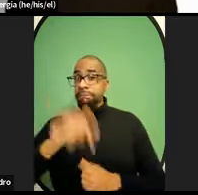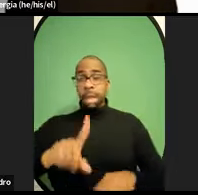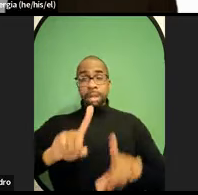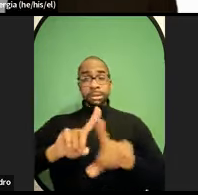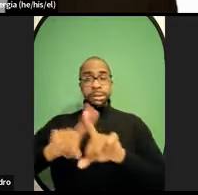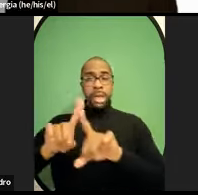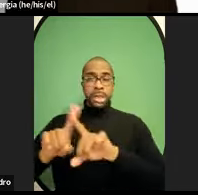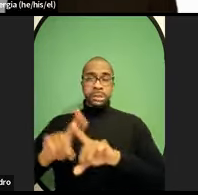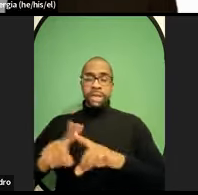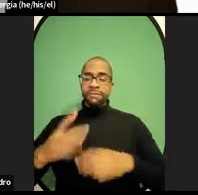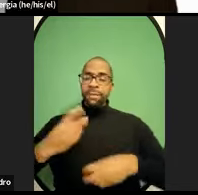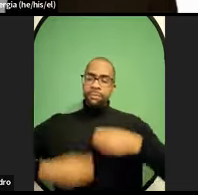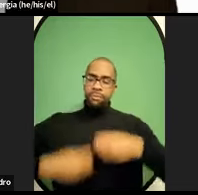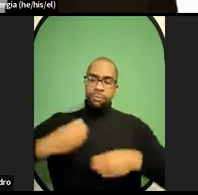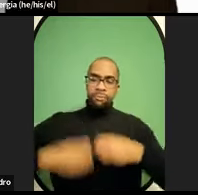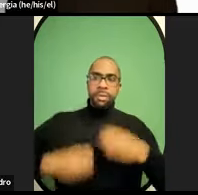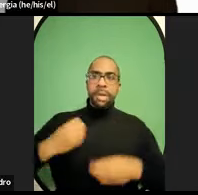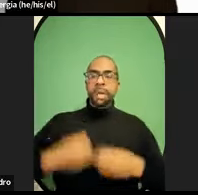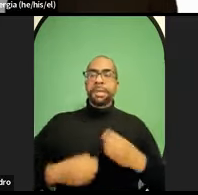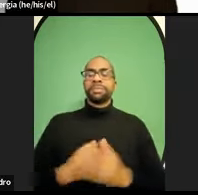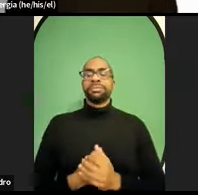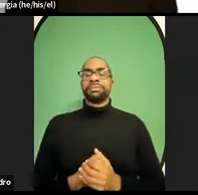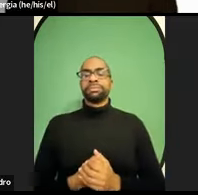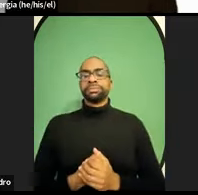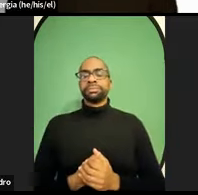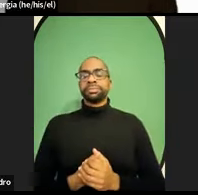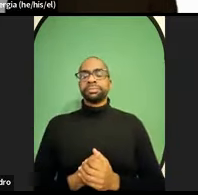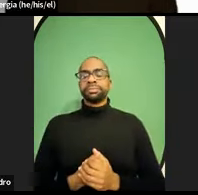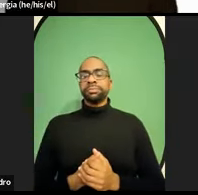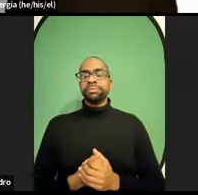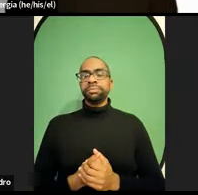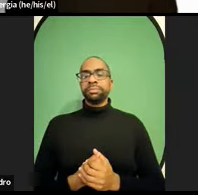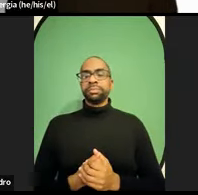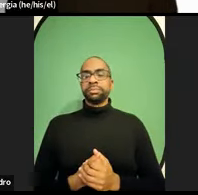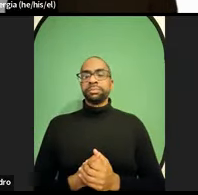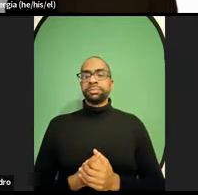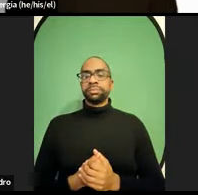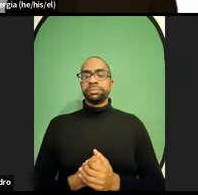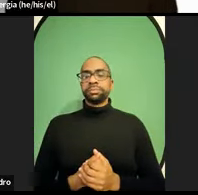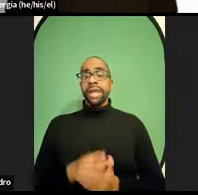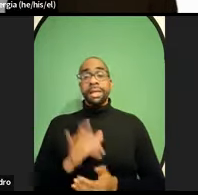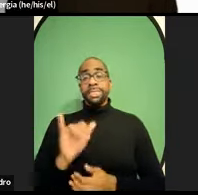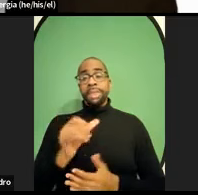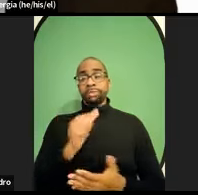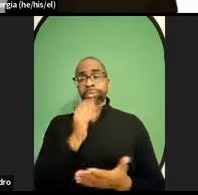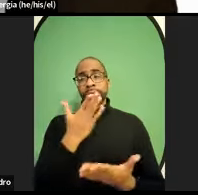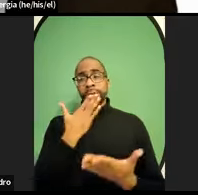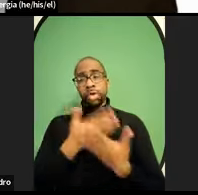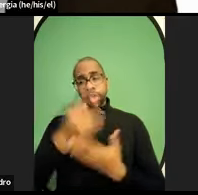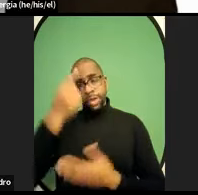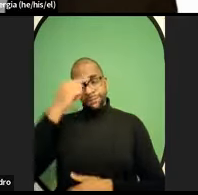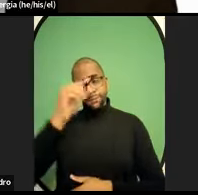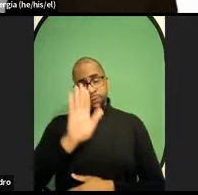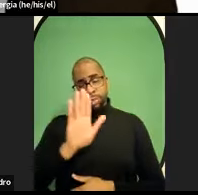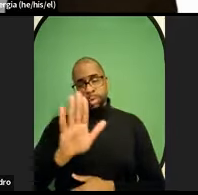can still get that, and that can cause a whole host. of it of issues on an inflammatory issues on an inflammatory problems. That will not